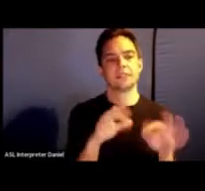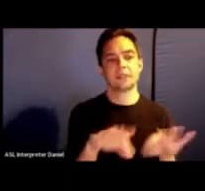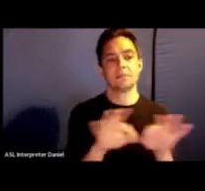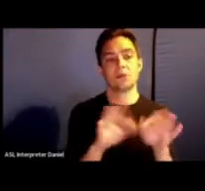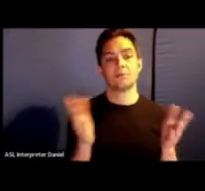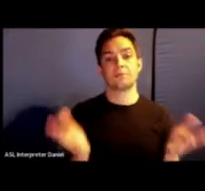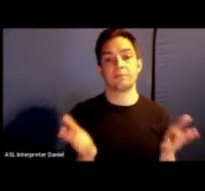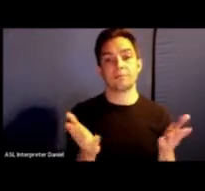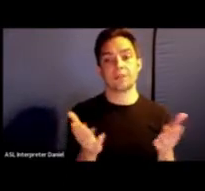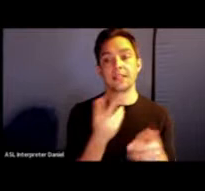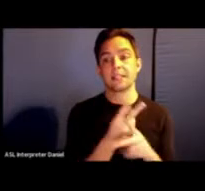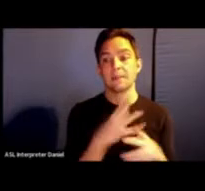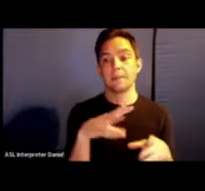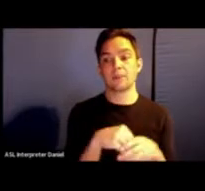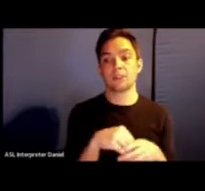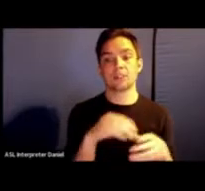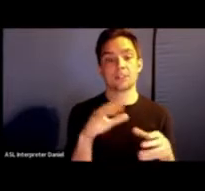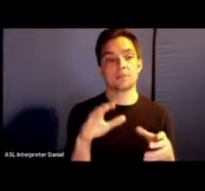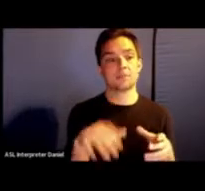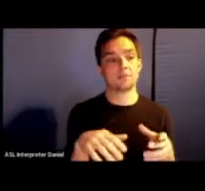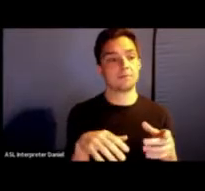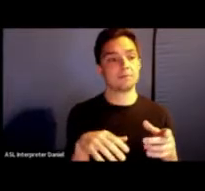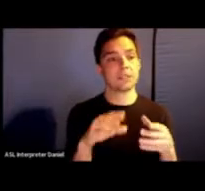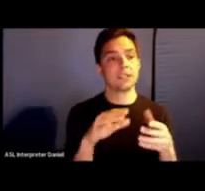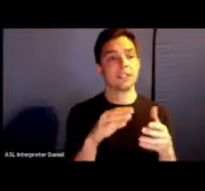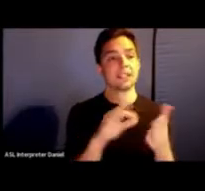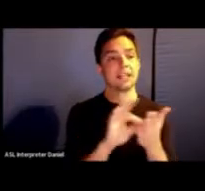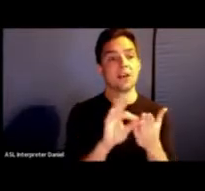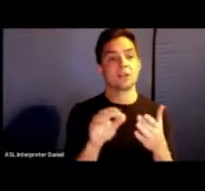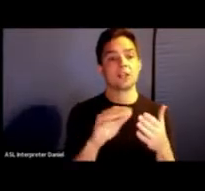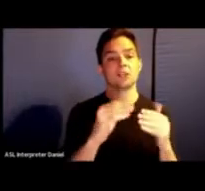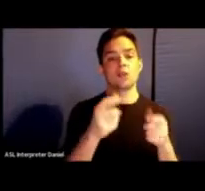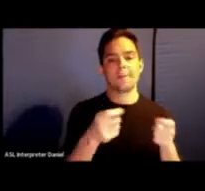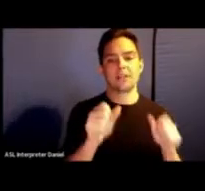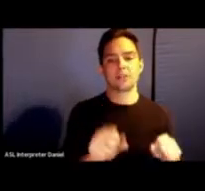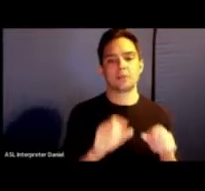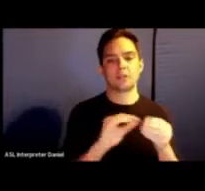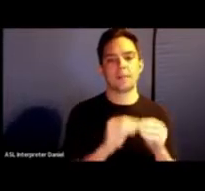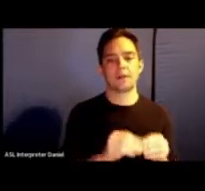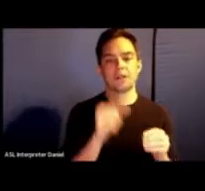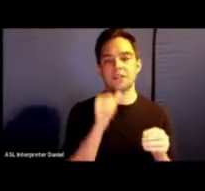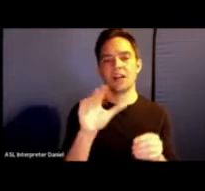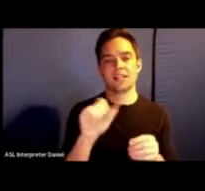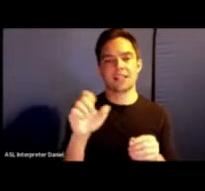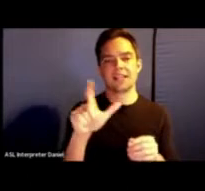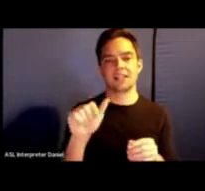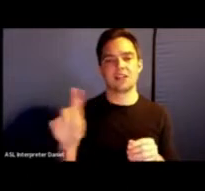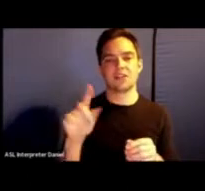keeping participant counts to a manageable number. You'll notice I didn't say caseload because I'm not a case. And I really